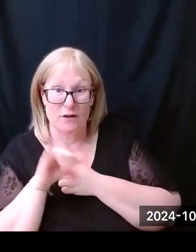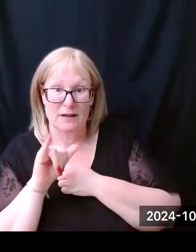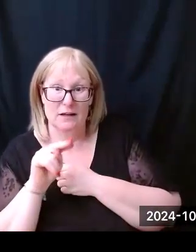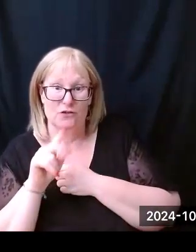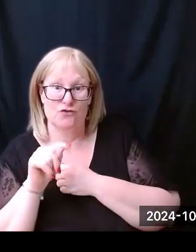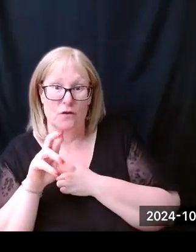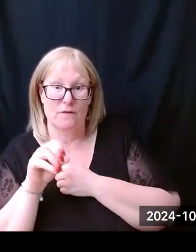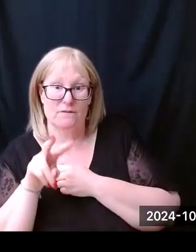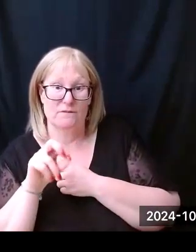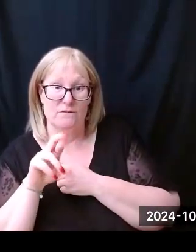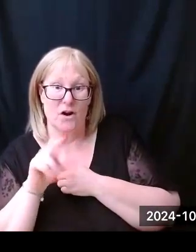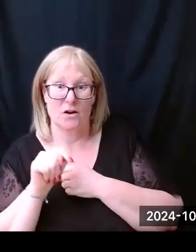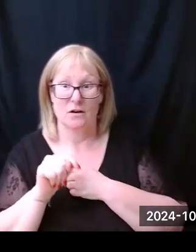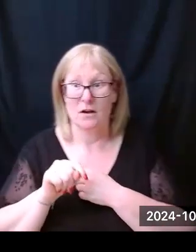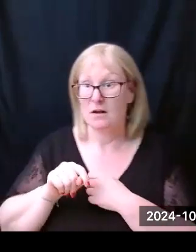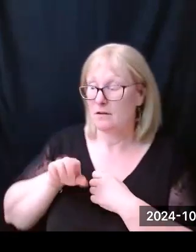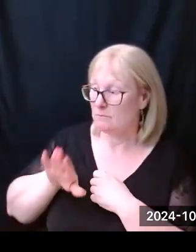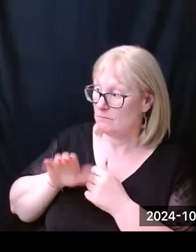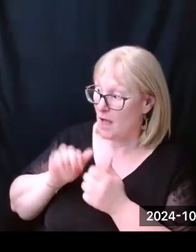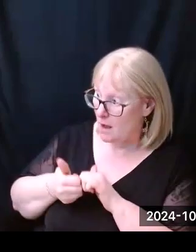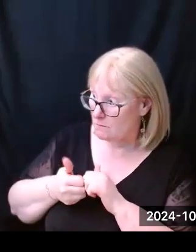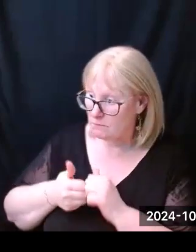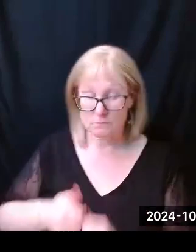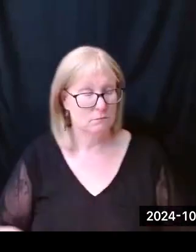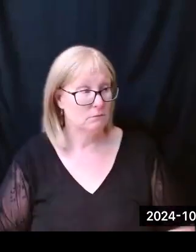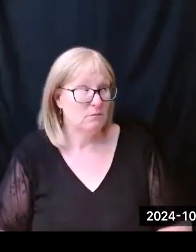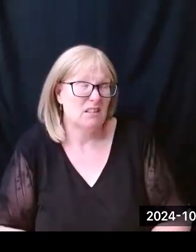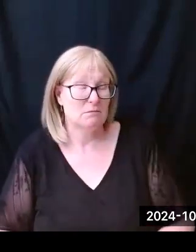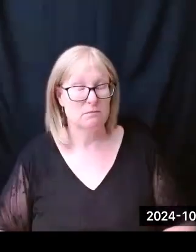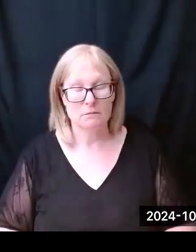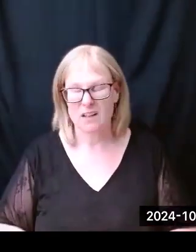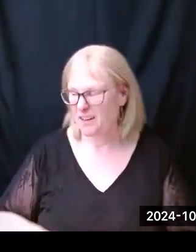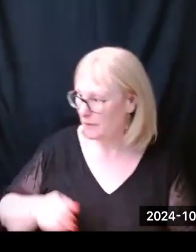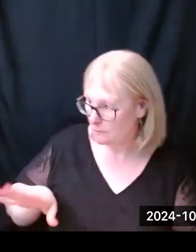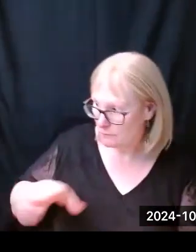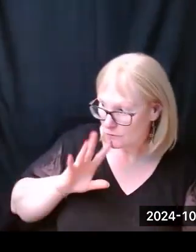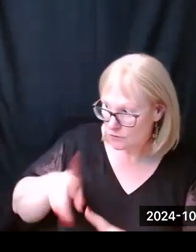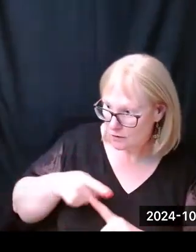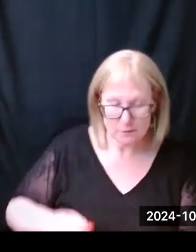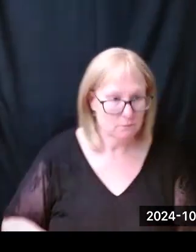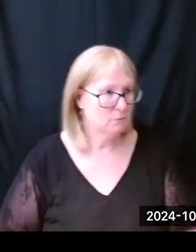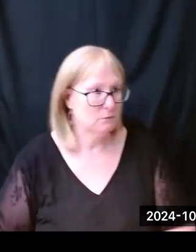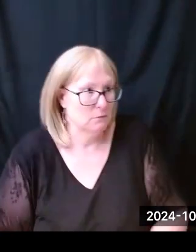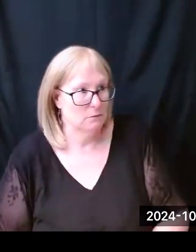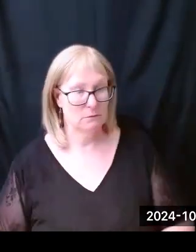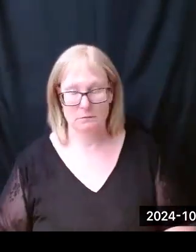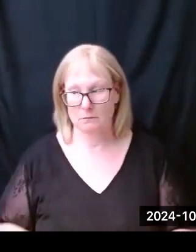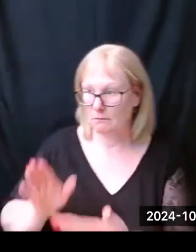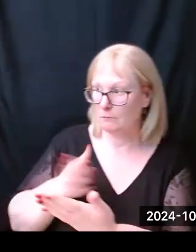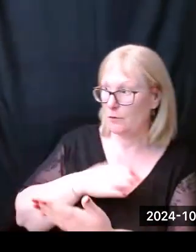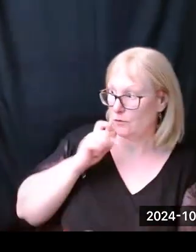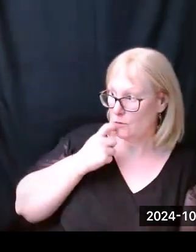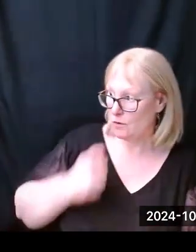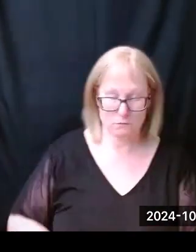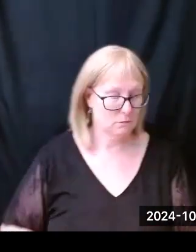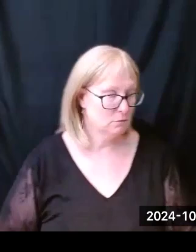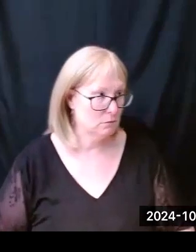Okay, anything you want to talk about? Okay. Any cool music or something new? You're like, okay. But if you keep offering